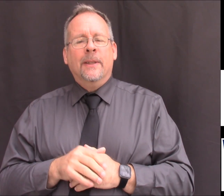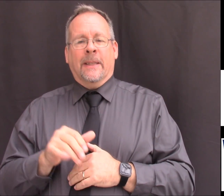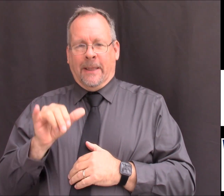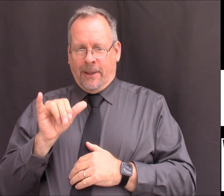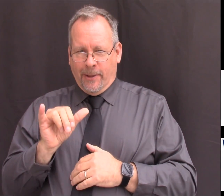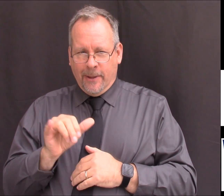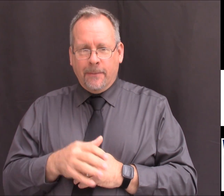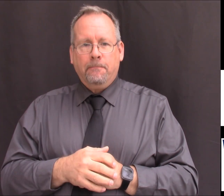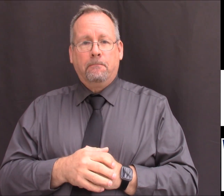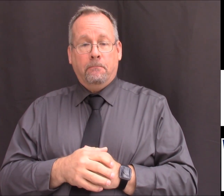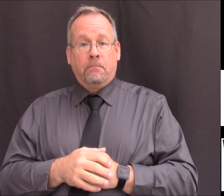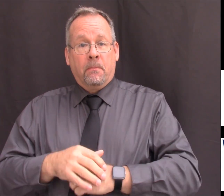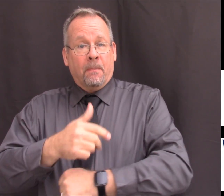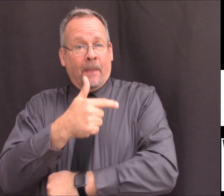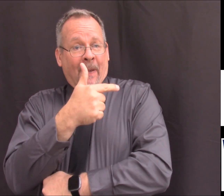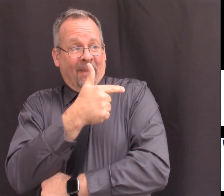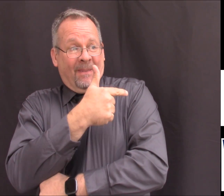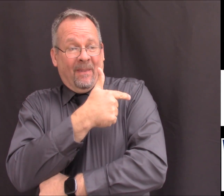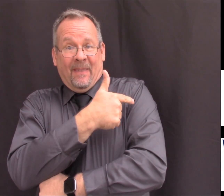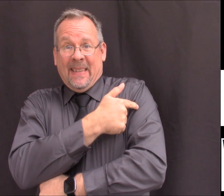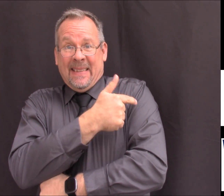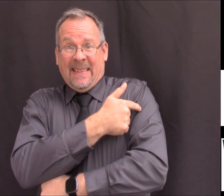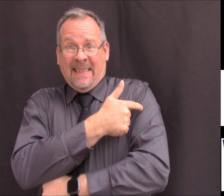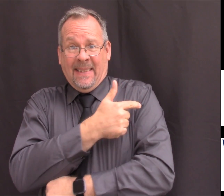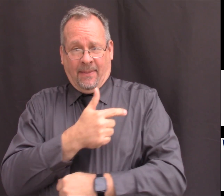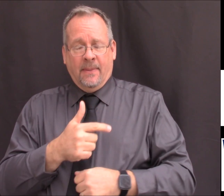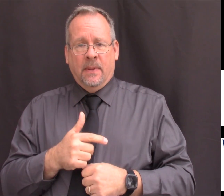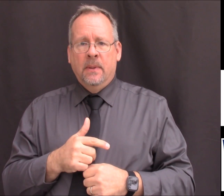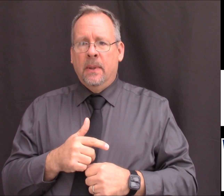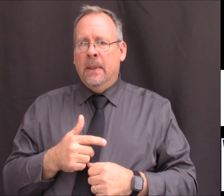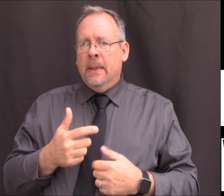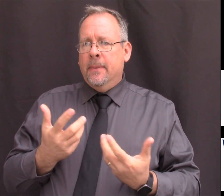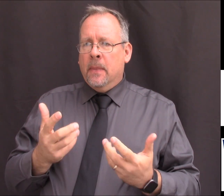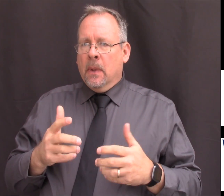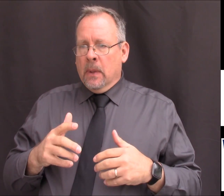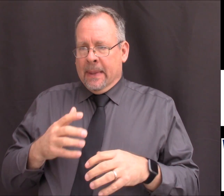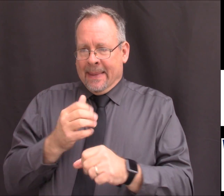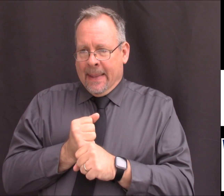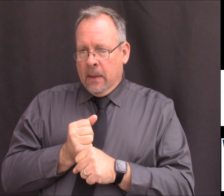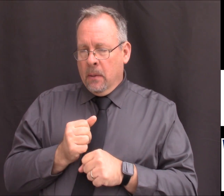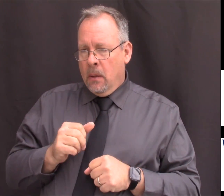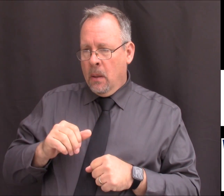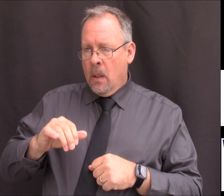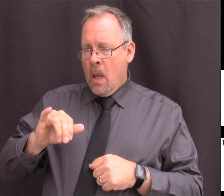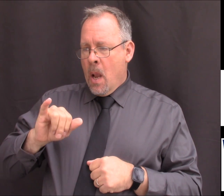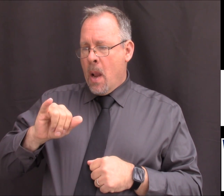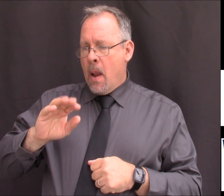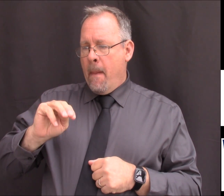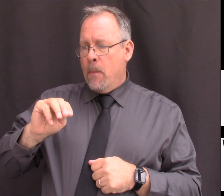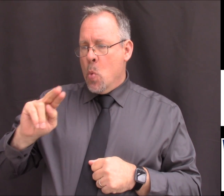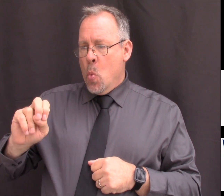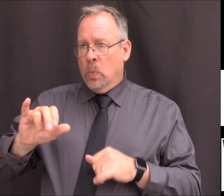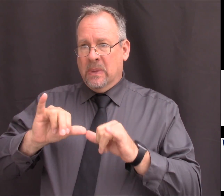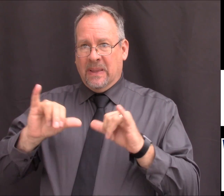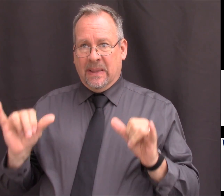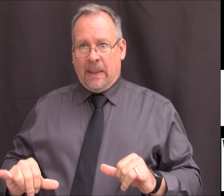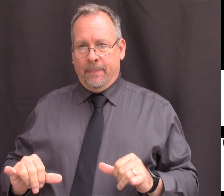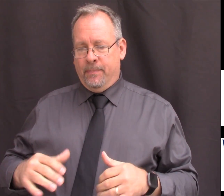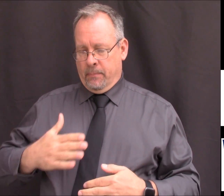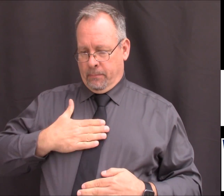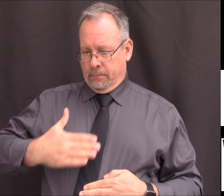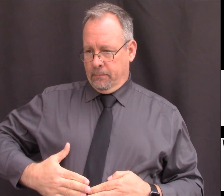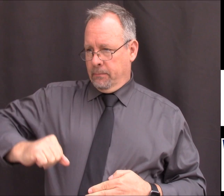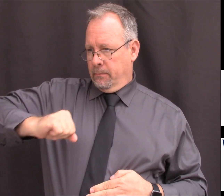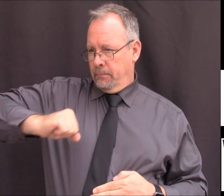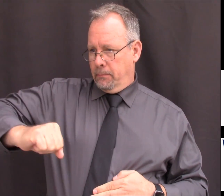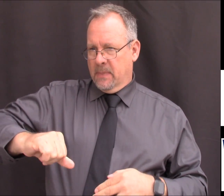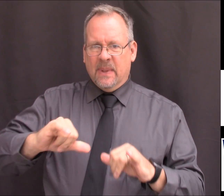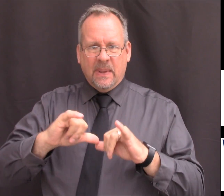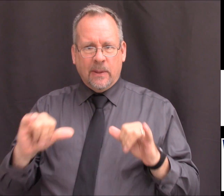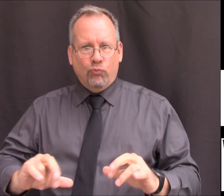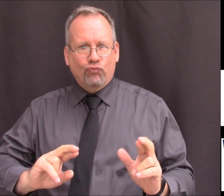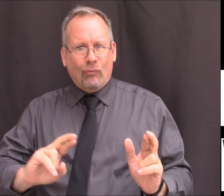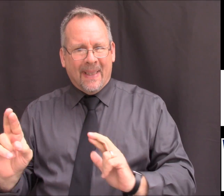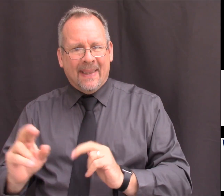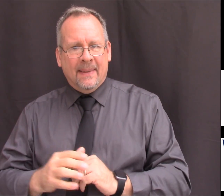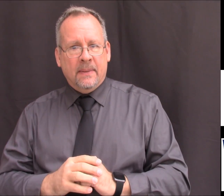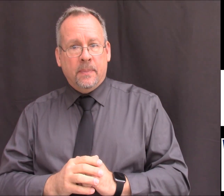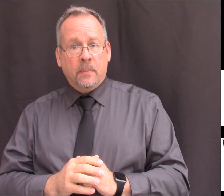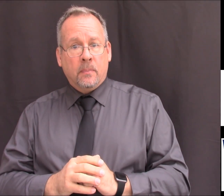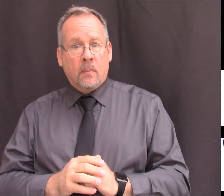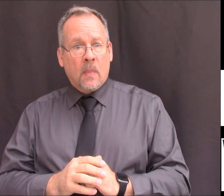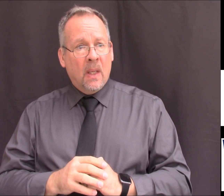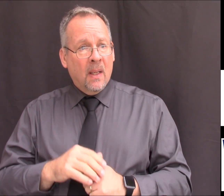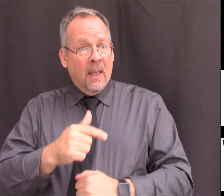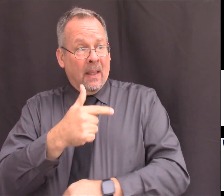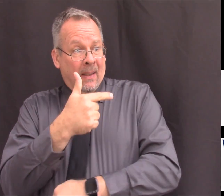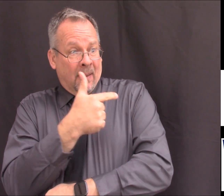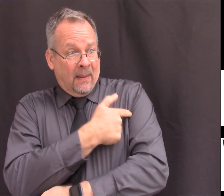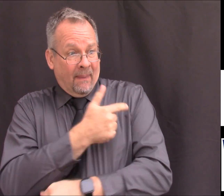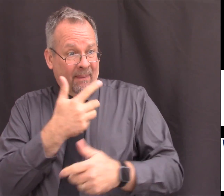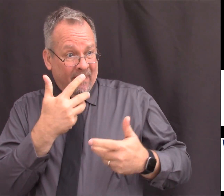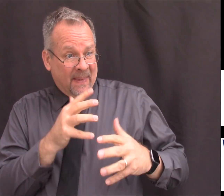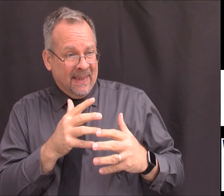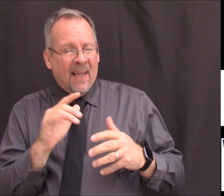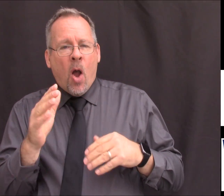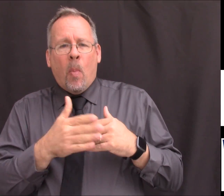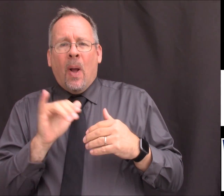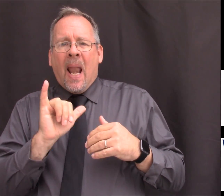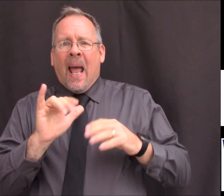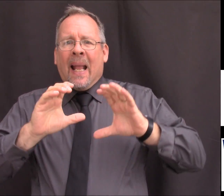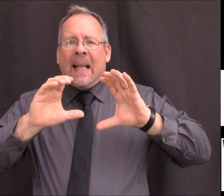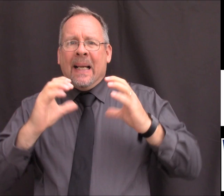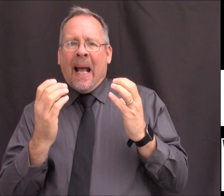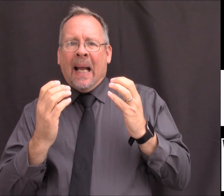Vaccines get the immune system ready. A vaccine is basically a training session for the immune system.